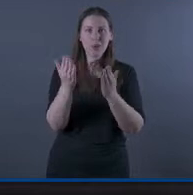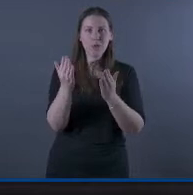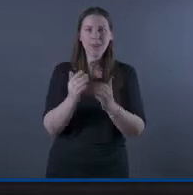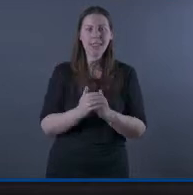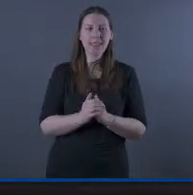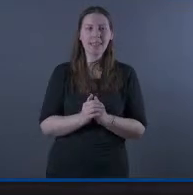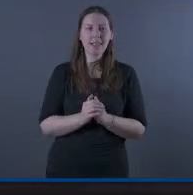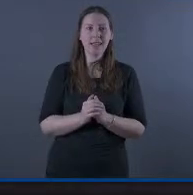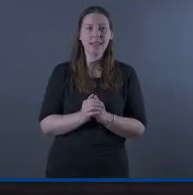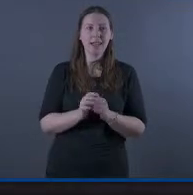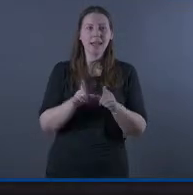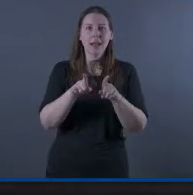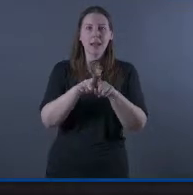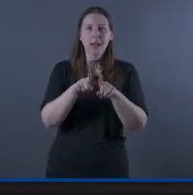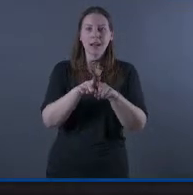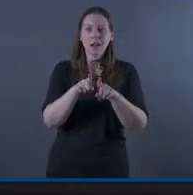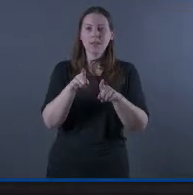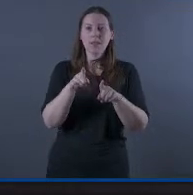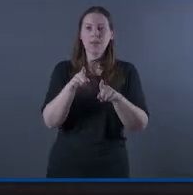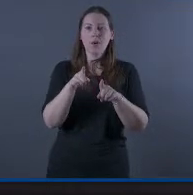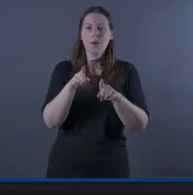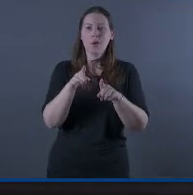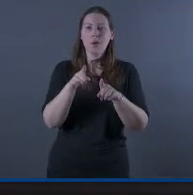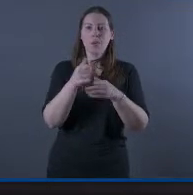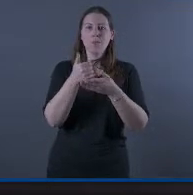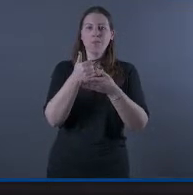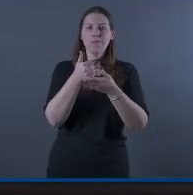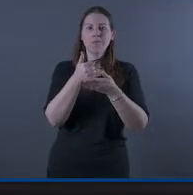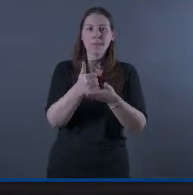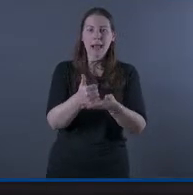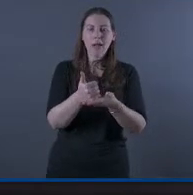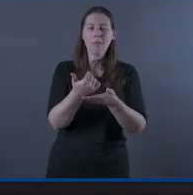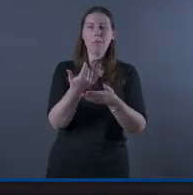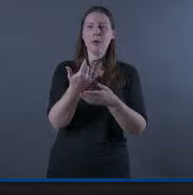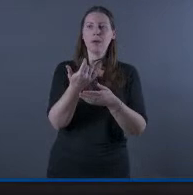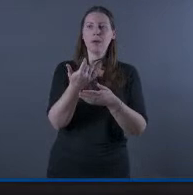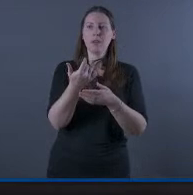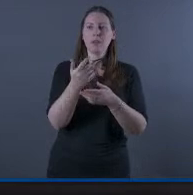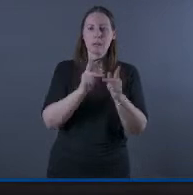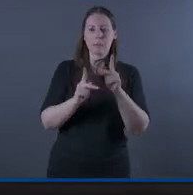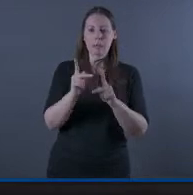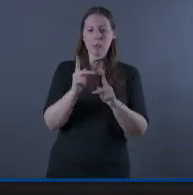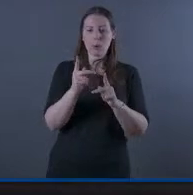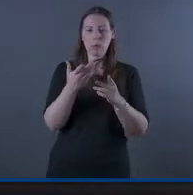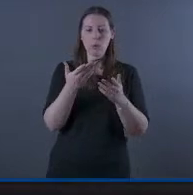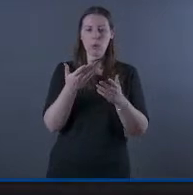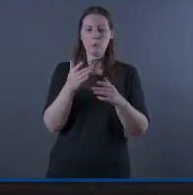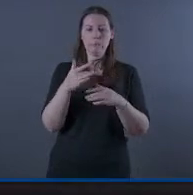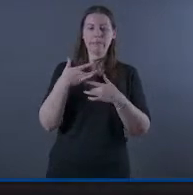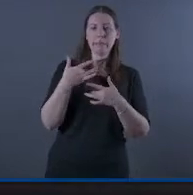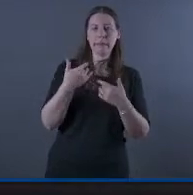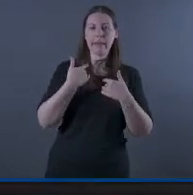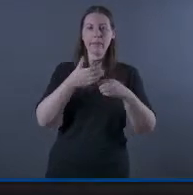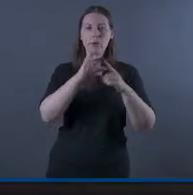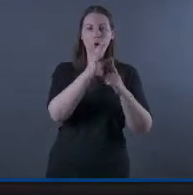for people who may have cultural or language barriers, it's been just wonderful. One of the great things I've heard